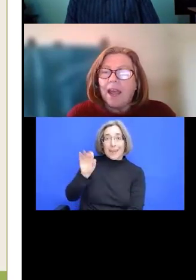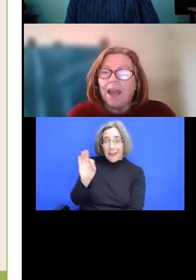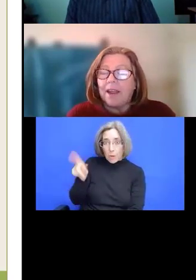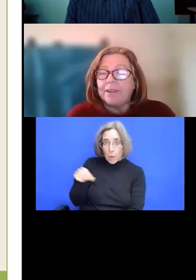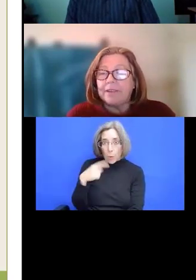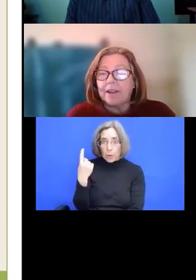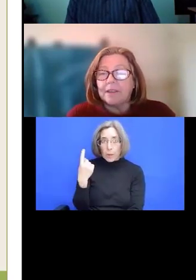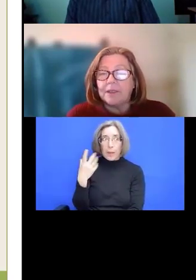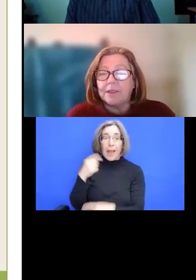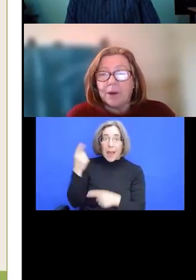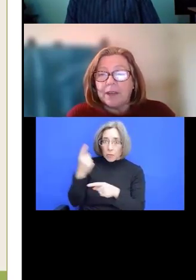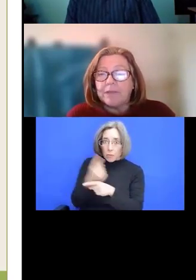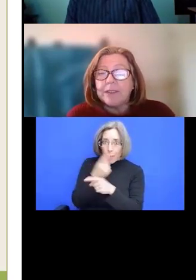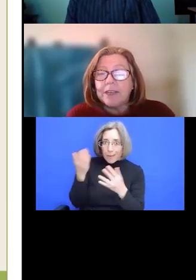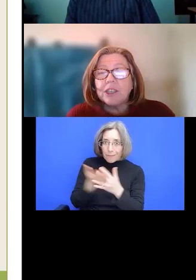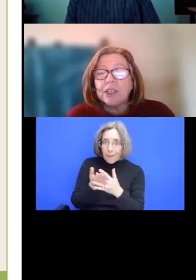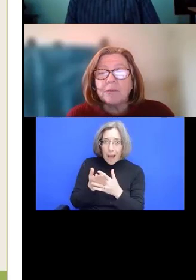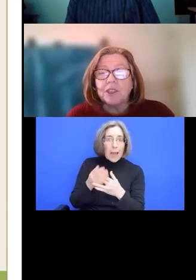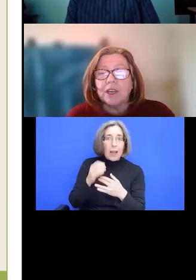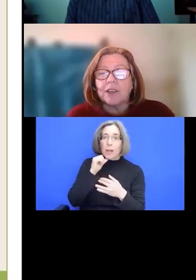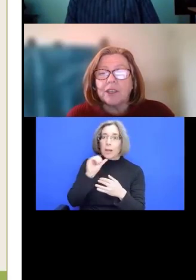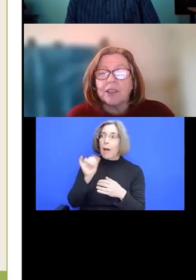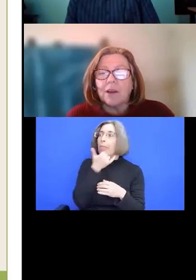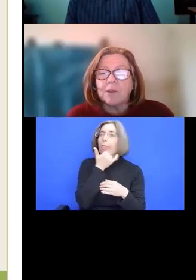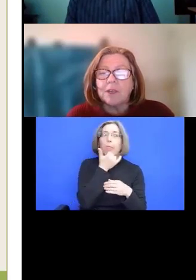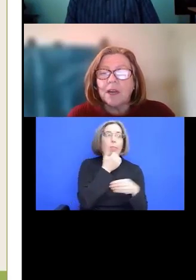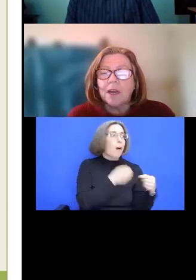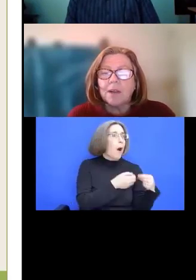and not somebody's wedding invitation, which I actually got one time.